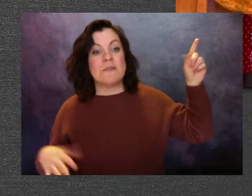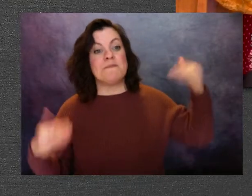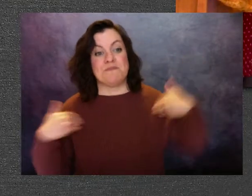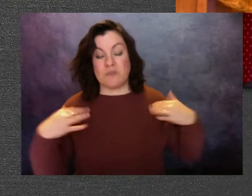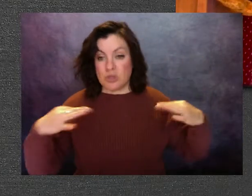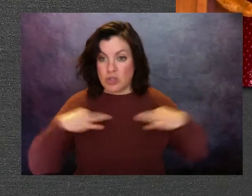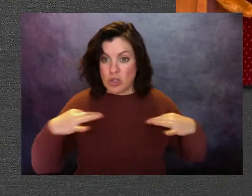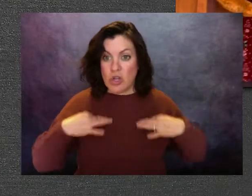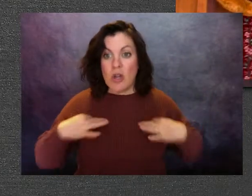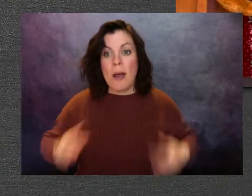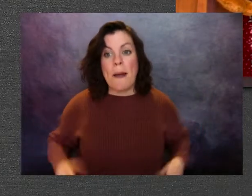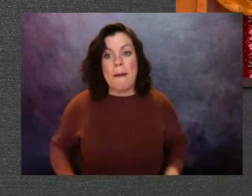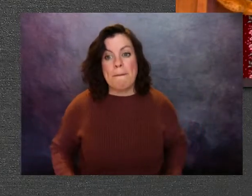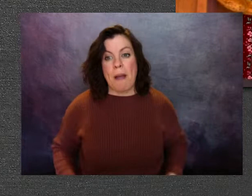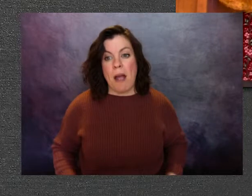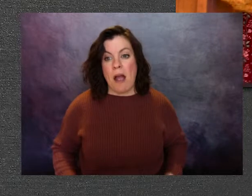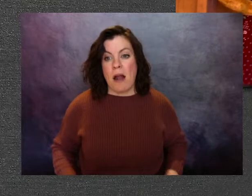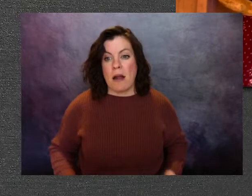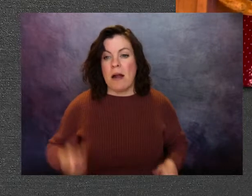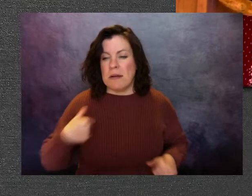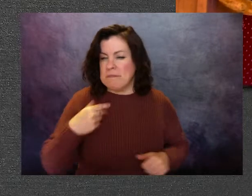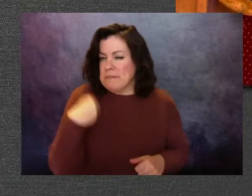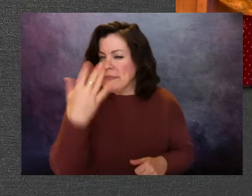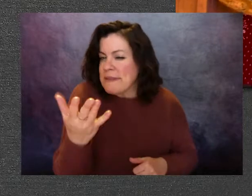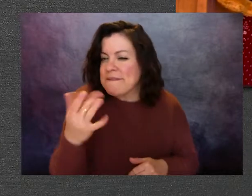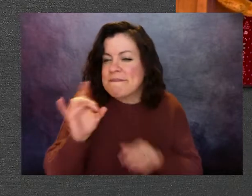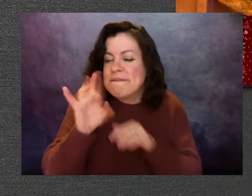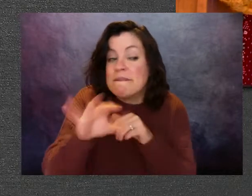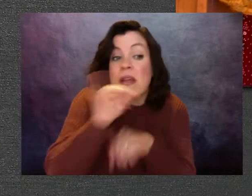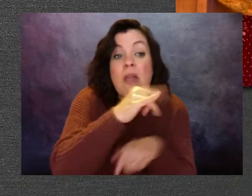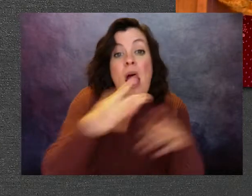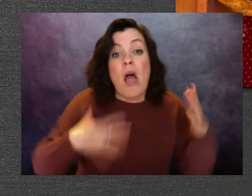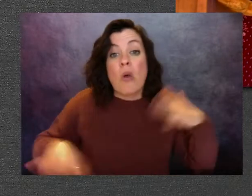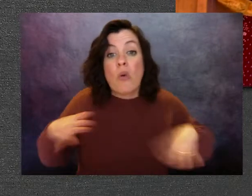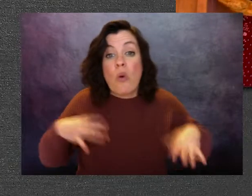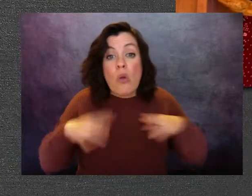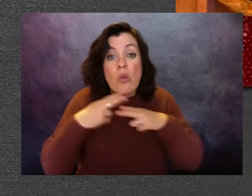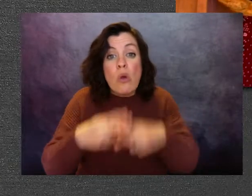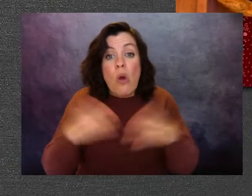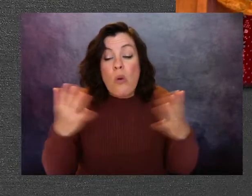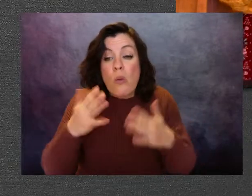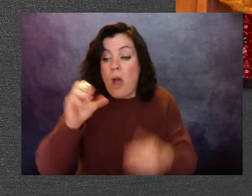And I'm going to give you a clue. This is called scrubs. Can you say scrubs?